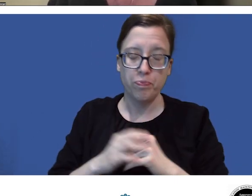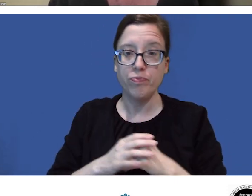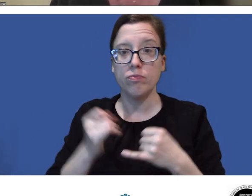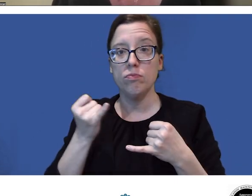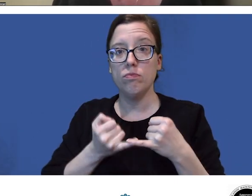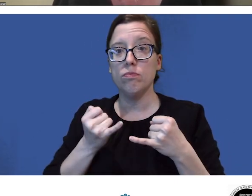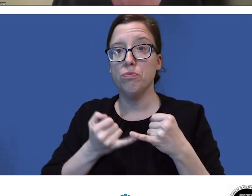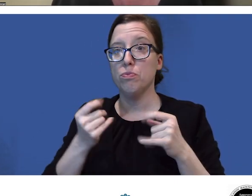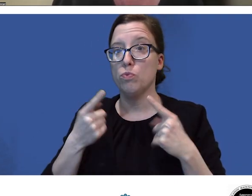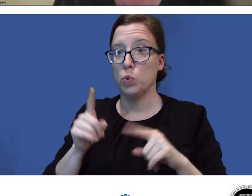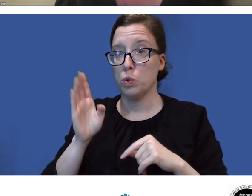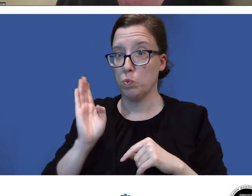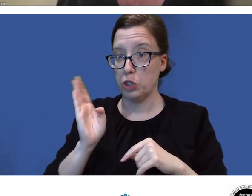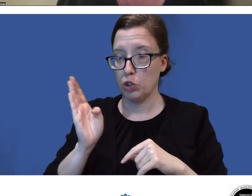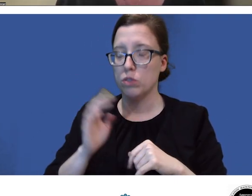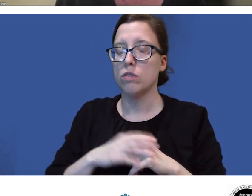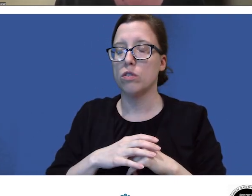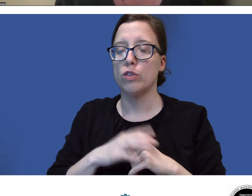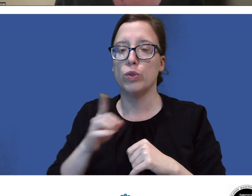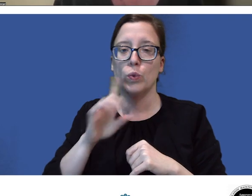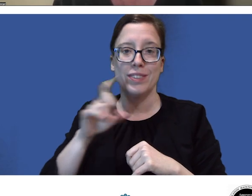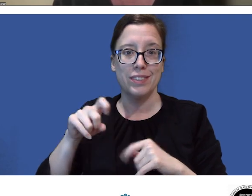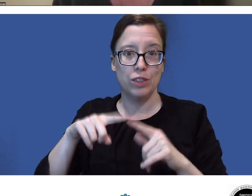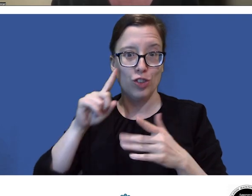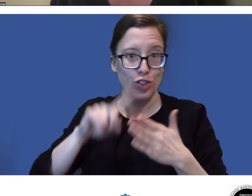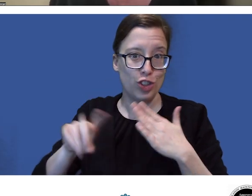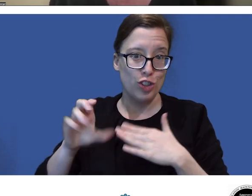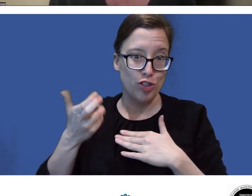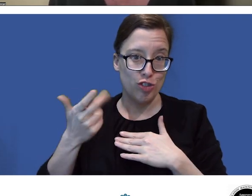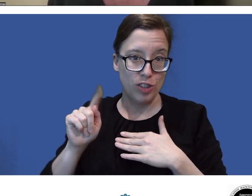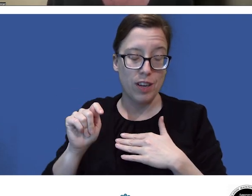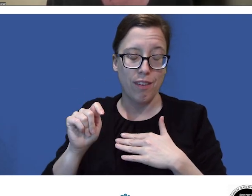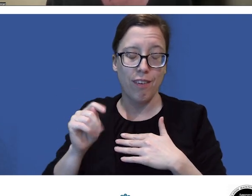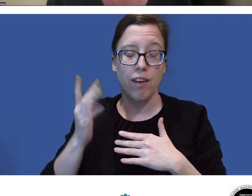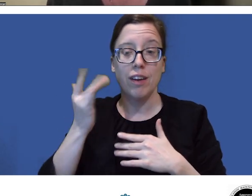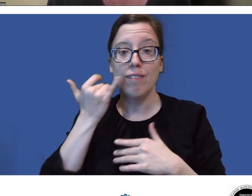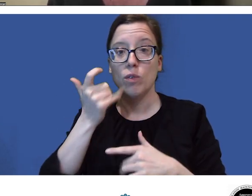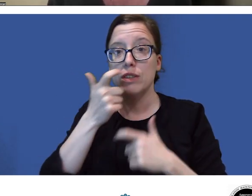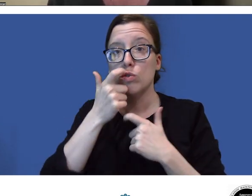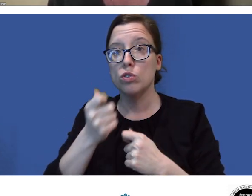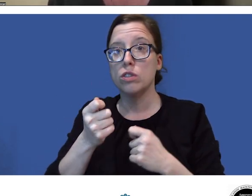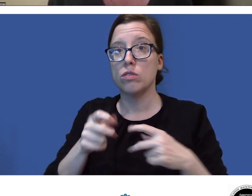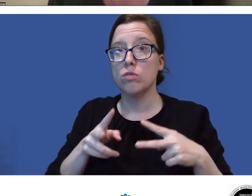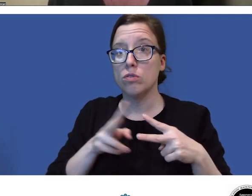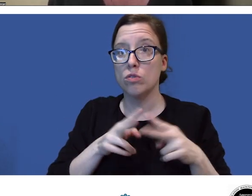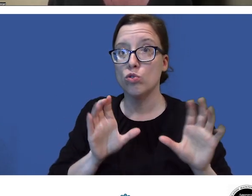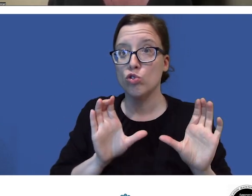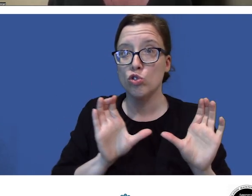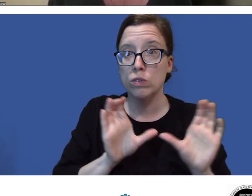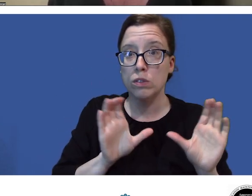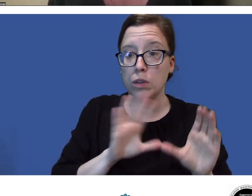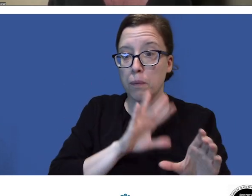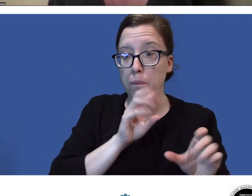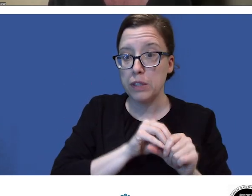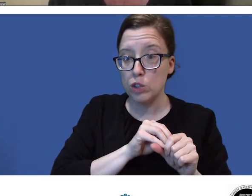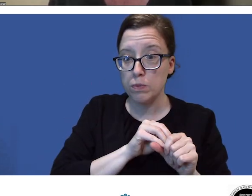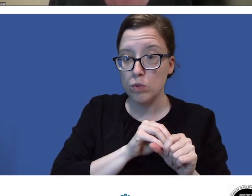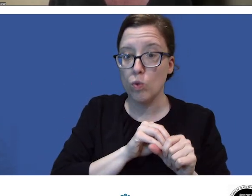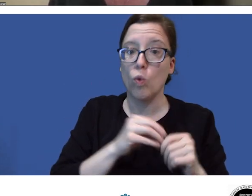At the end of the presentation, you're going to need to check the chat because if you're interested in either a certificate of participation